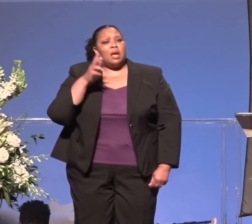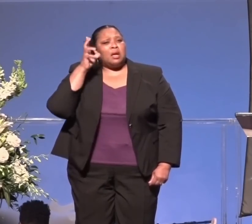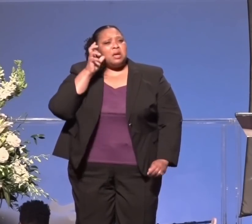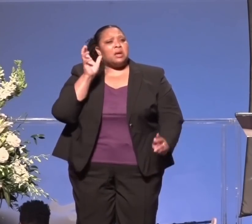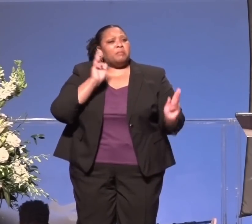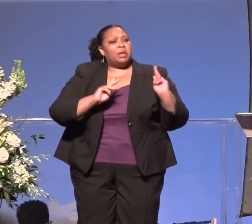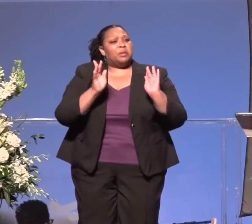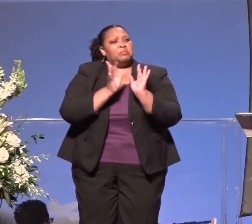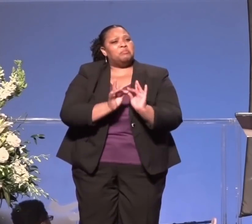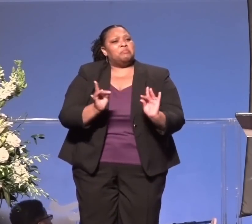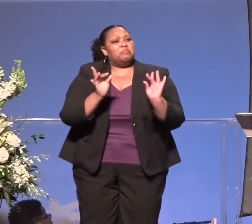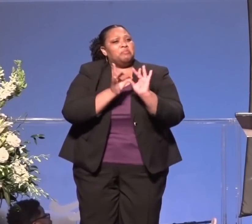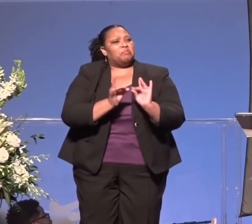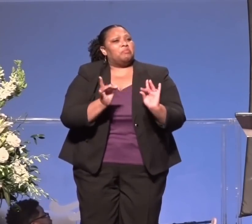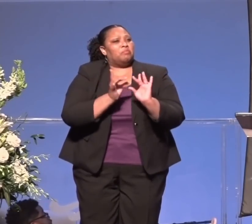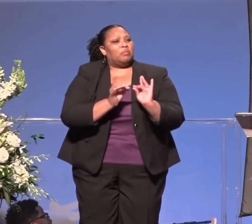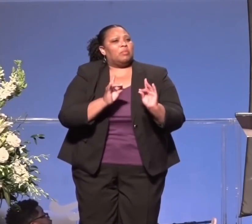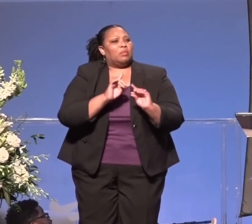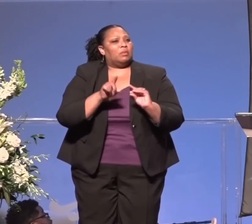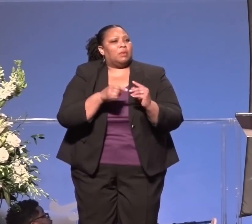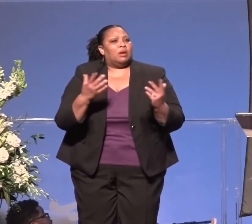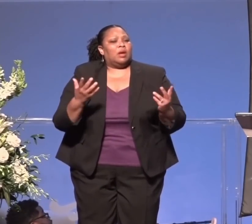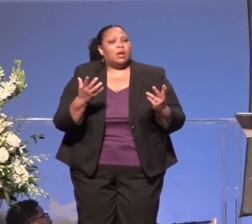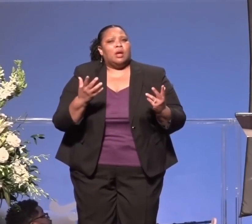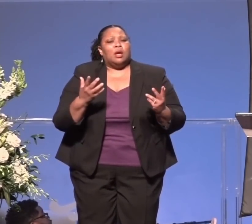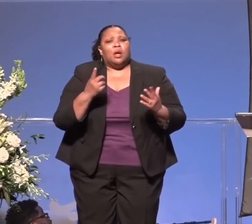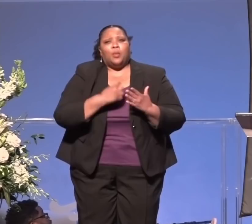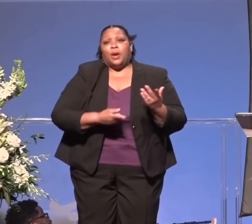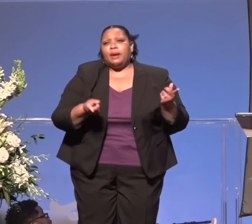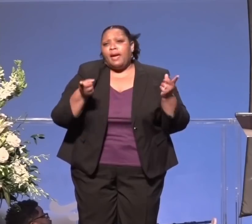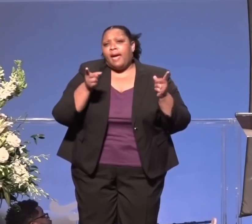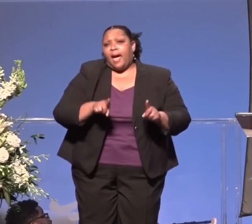WHOLE FAMILY THAT HAS SUFFERED